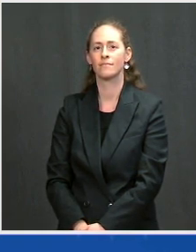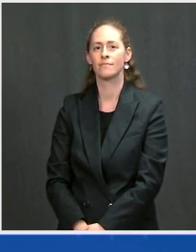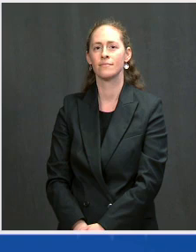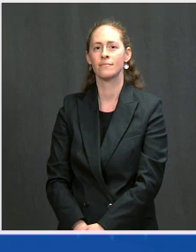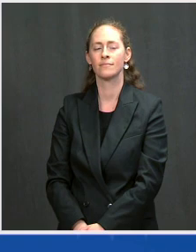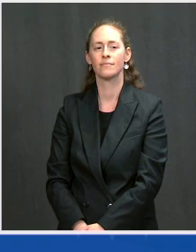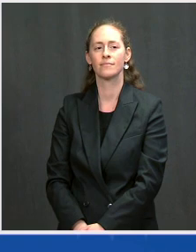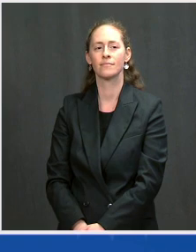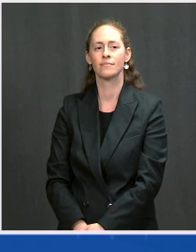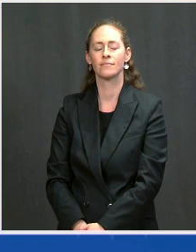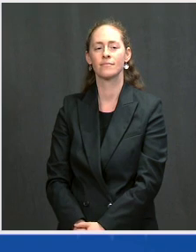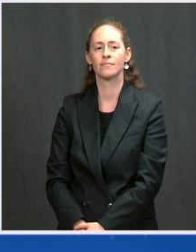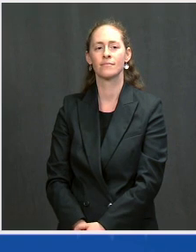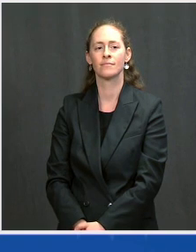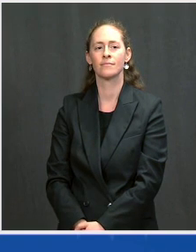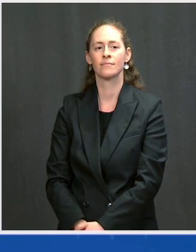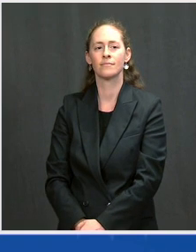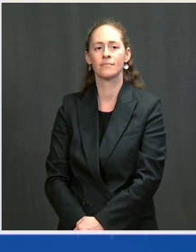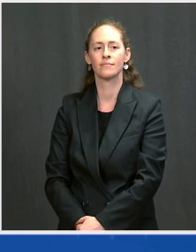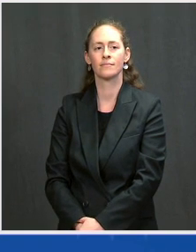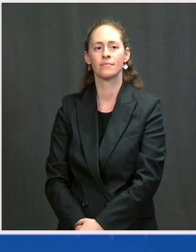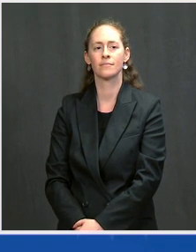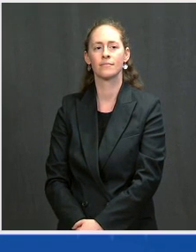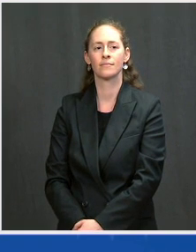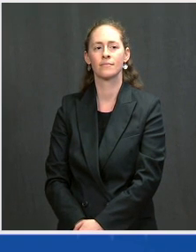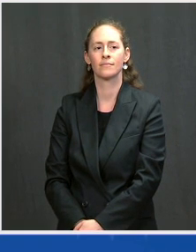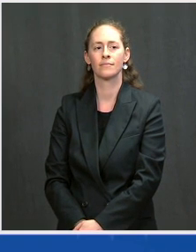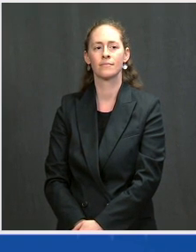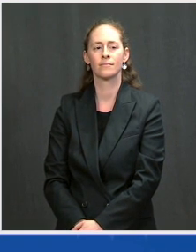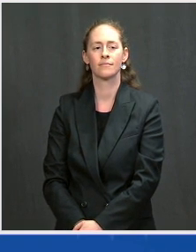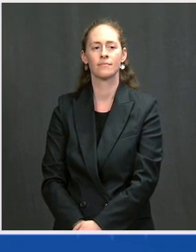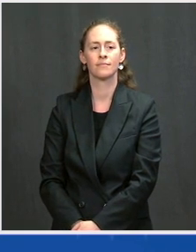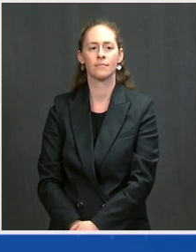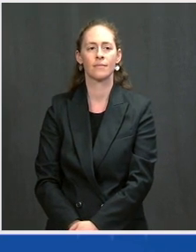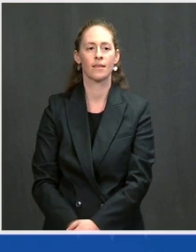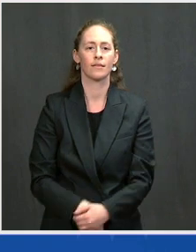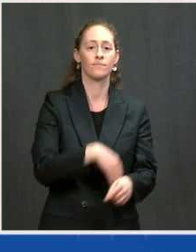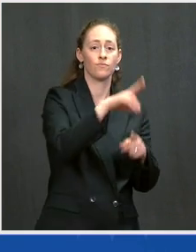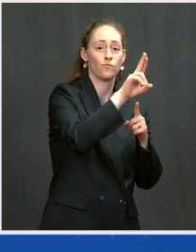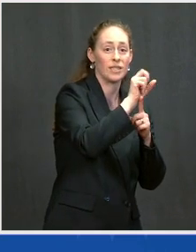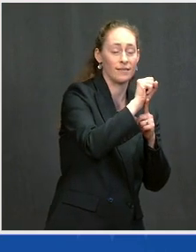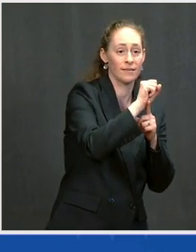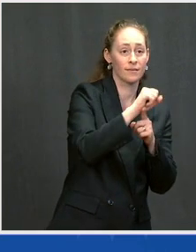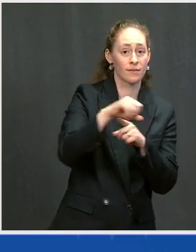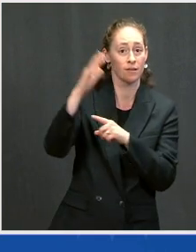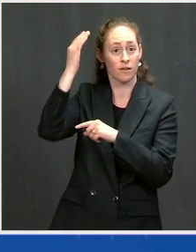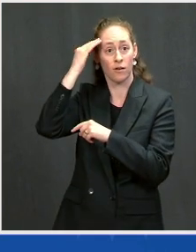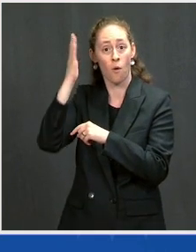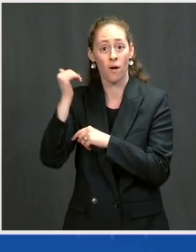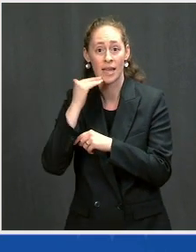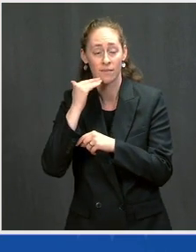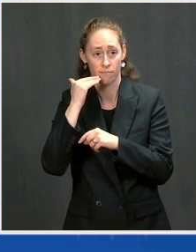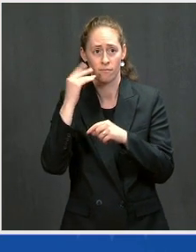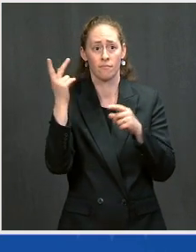President Moon: The ROK U.S. Alliance Forged in blood of heroes has become a linchpin of peace and prosperity on the Korean Peninsula and beyond.